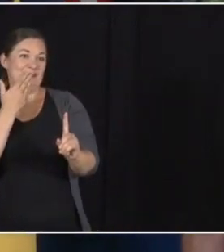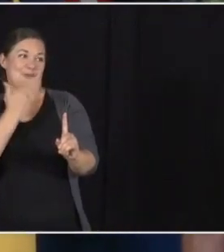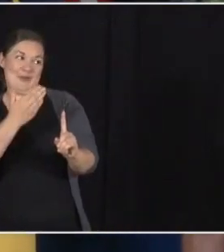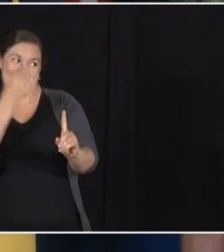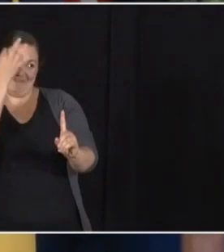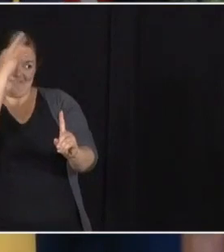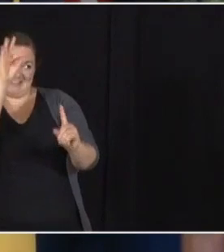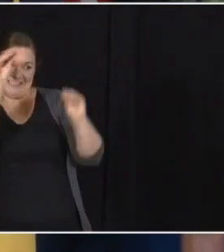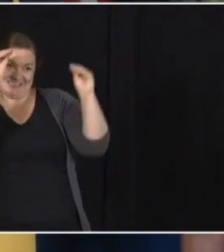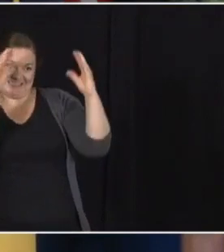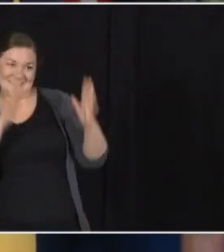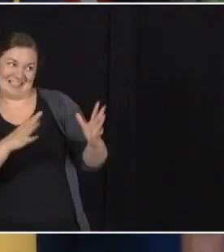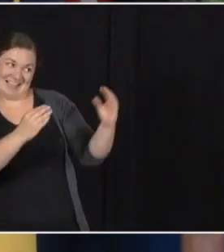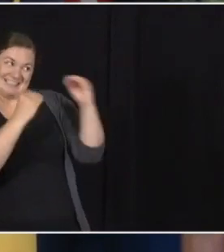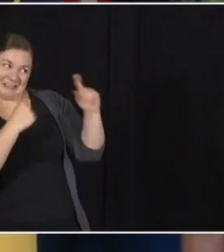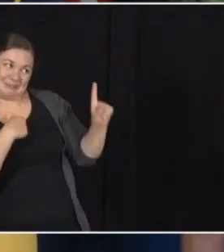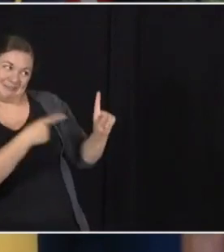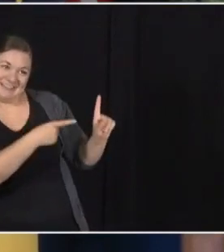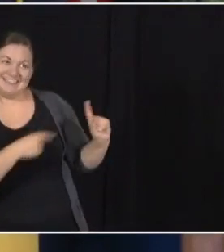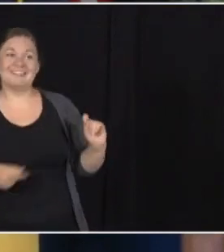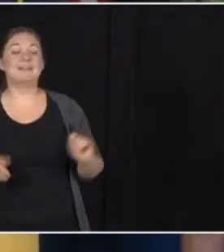This question is for